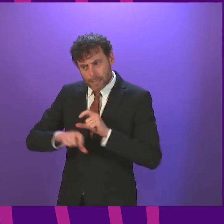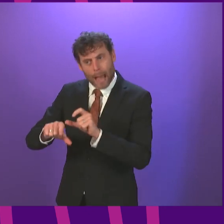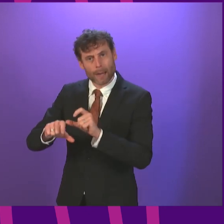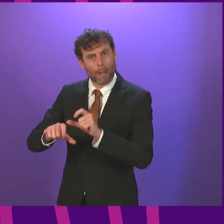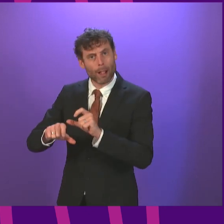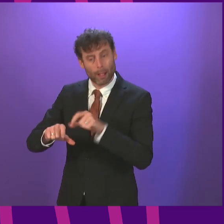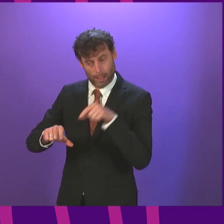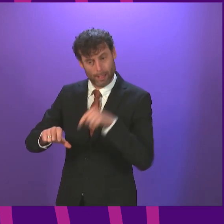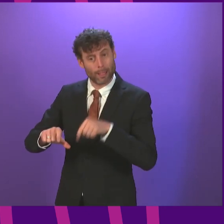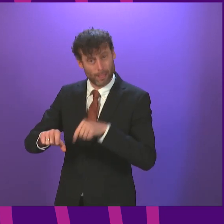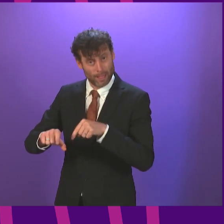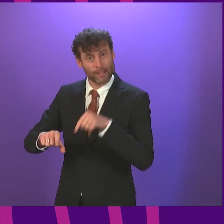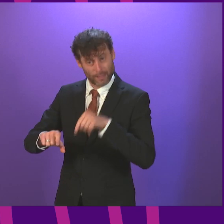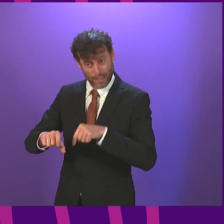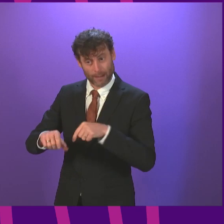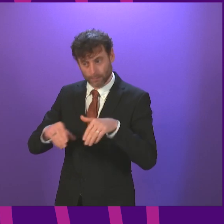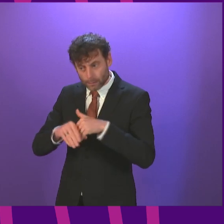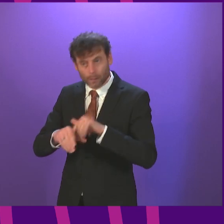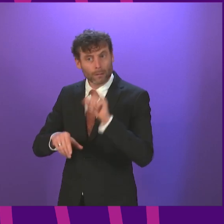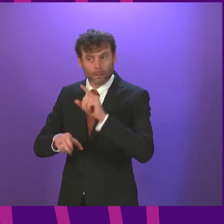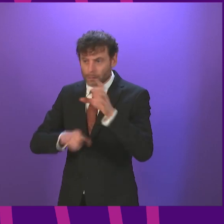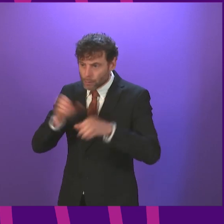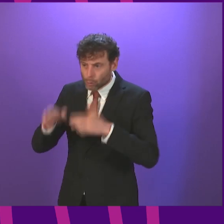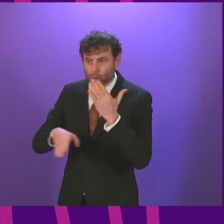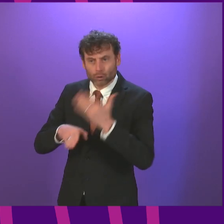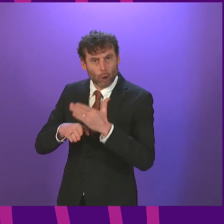absolutely right for the future of the planet.